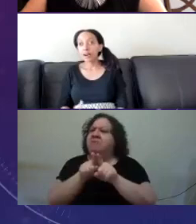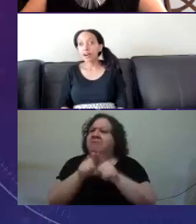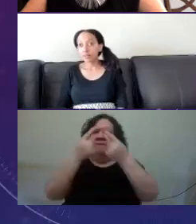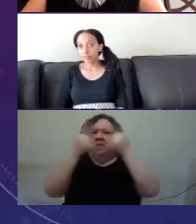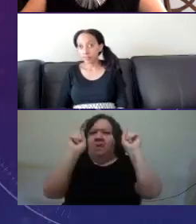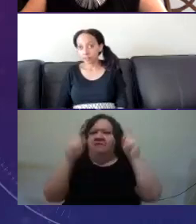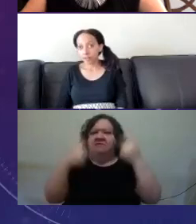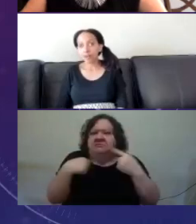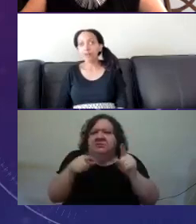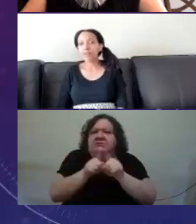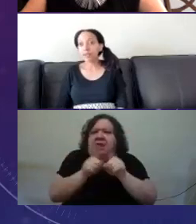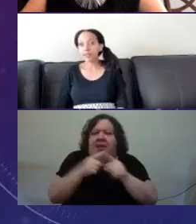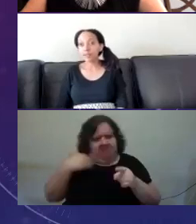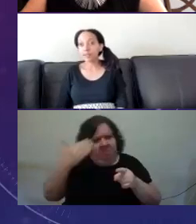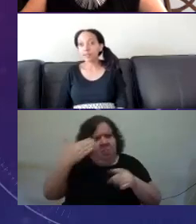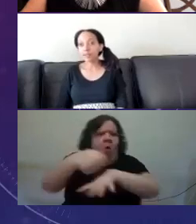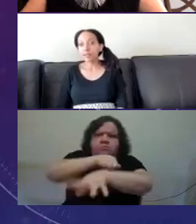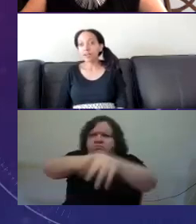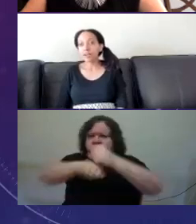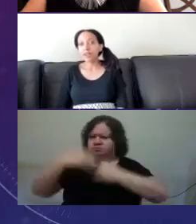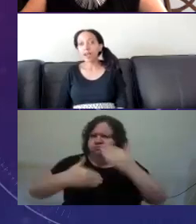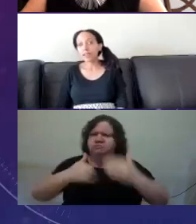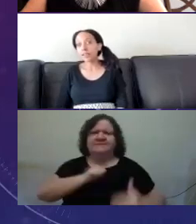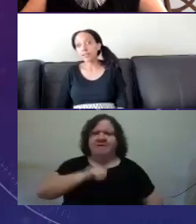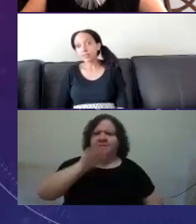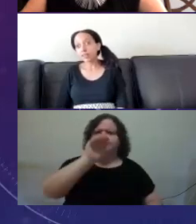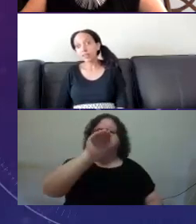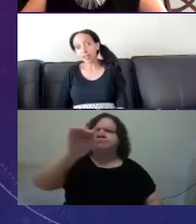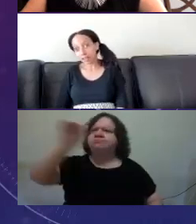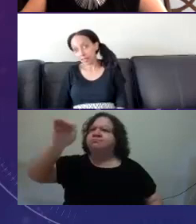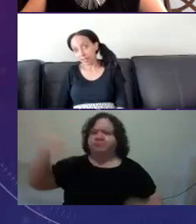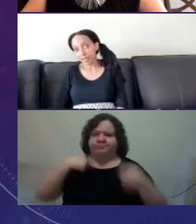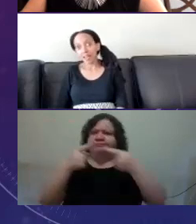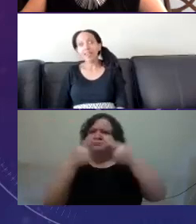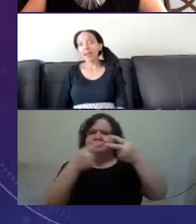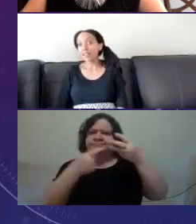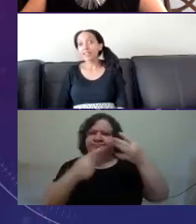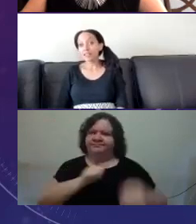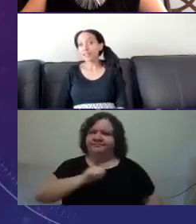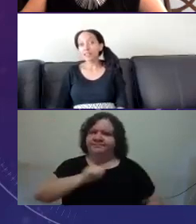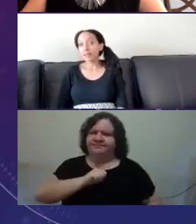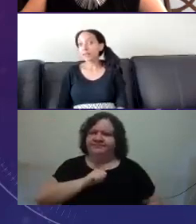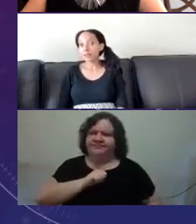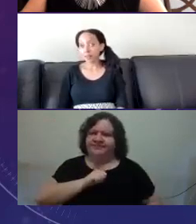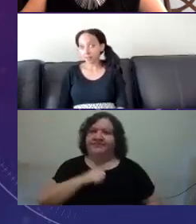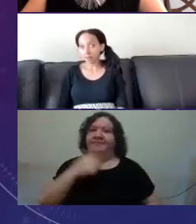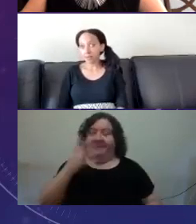school Harvard Law School kinda knew the law and kinda knew they were required to